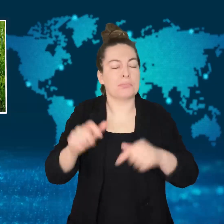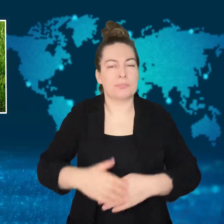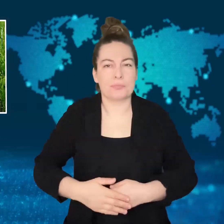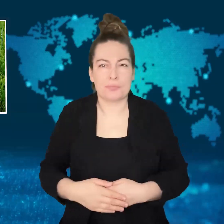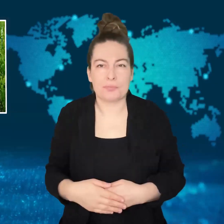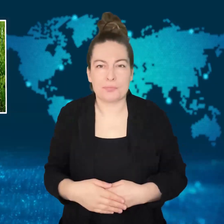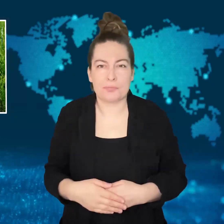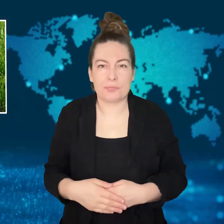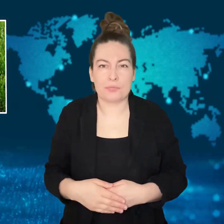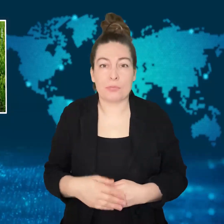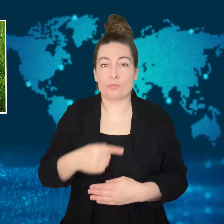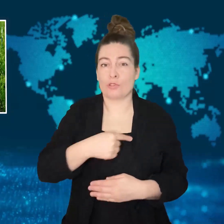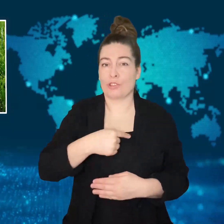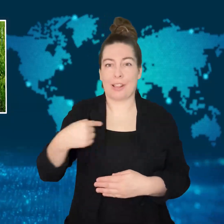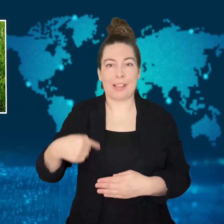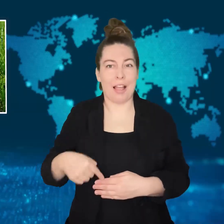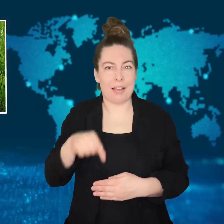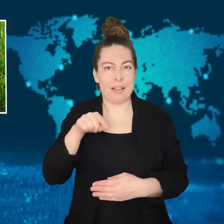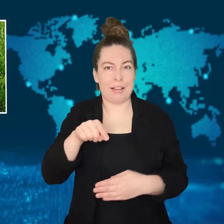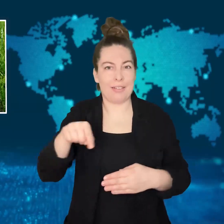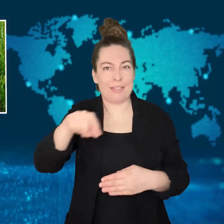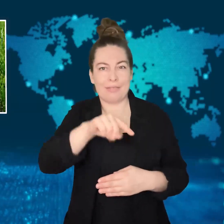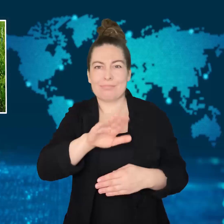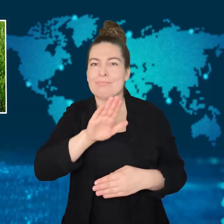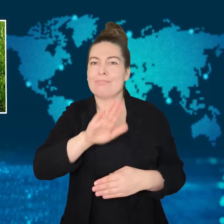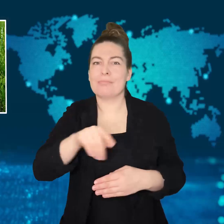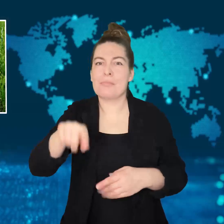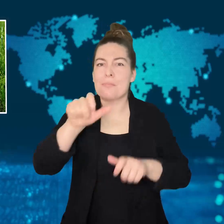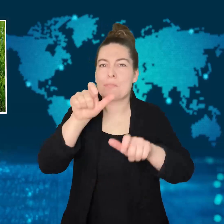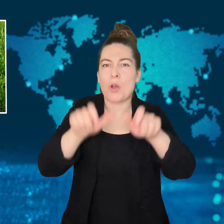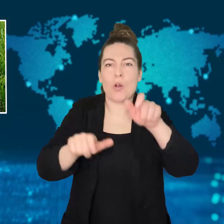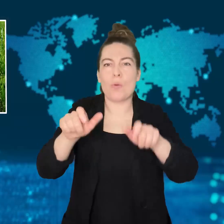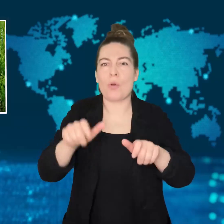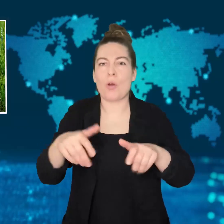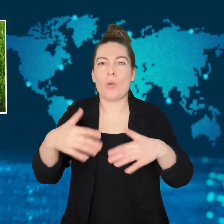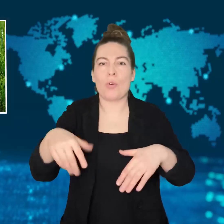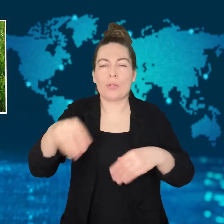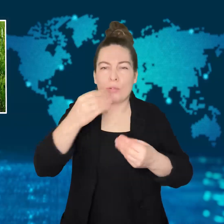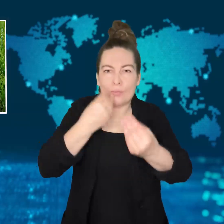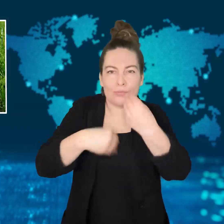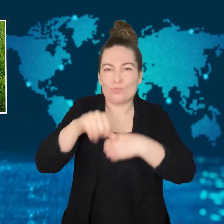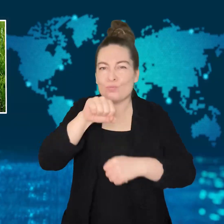rice in case of shortages and rises in price.